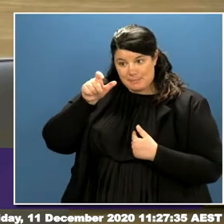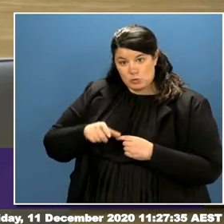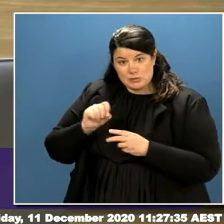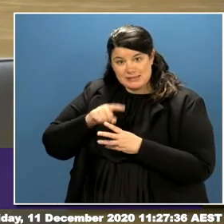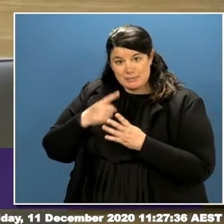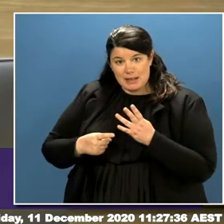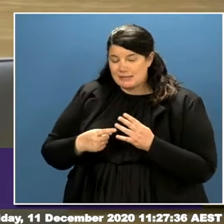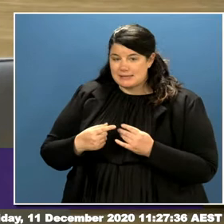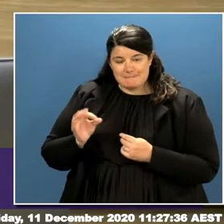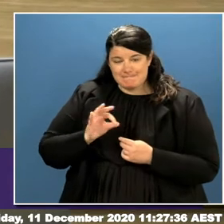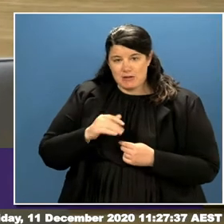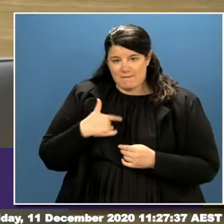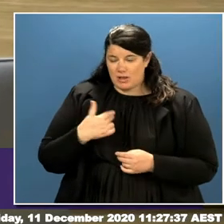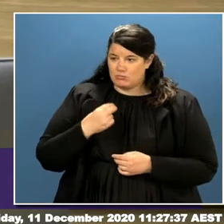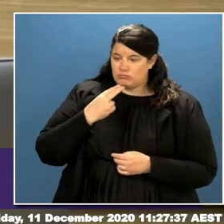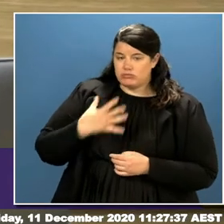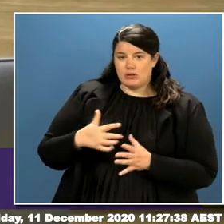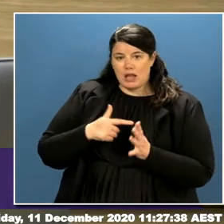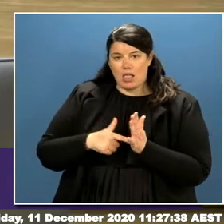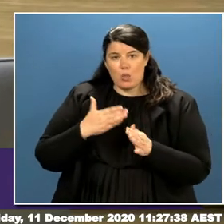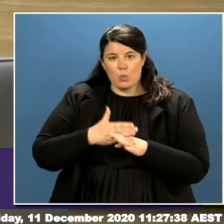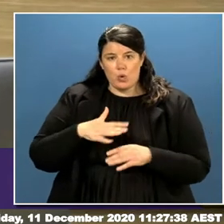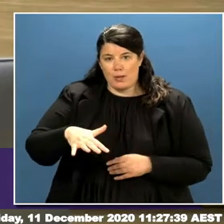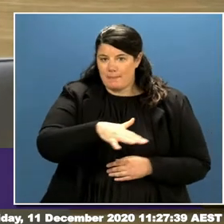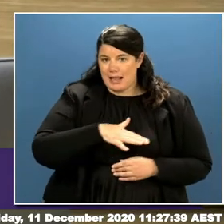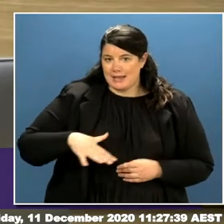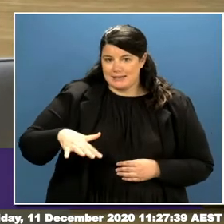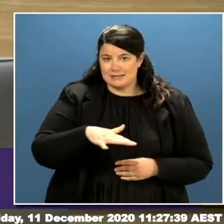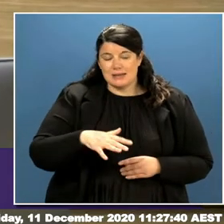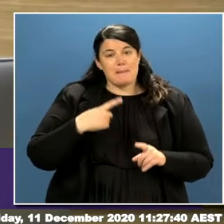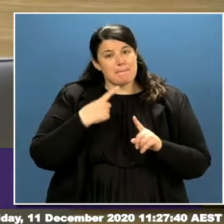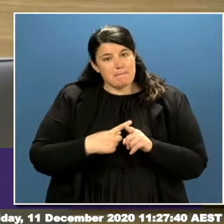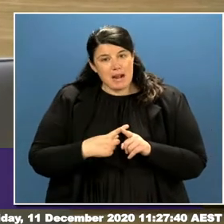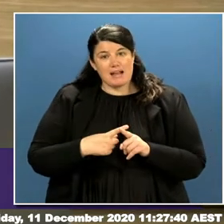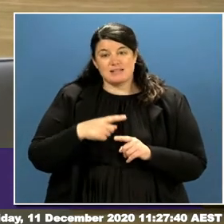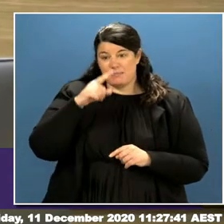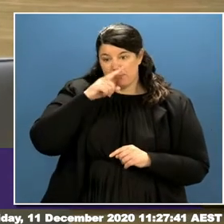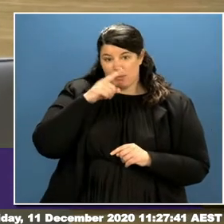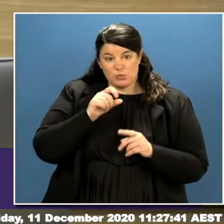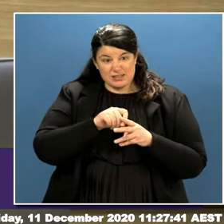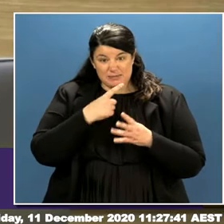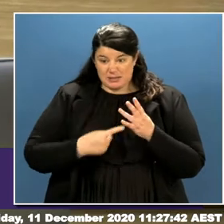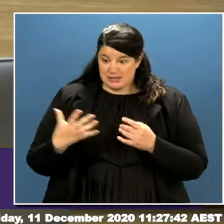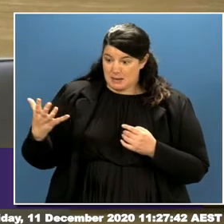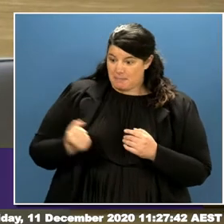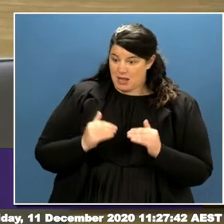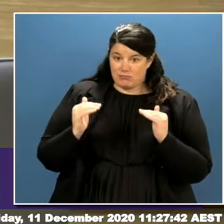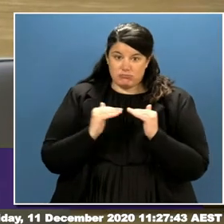workplaces, nor does it ensure that people with disability are paid a fair wage.